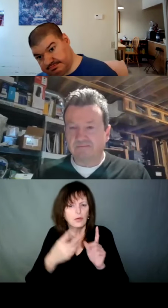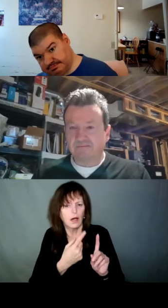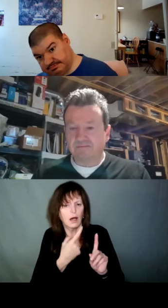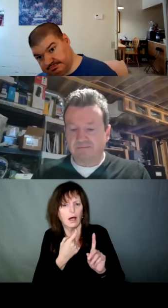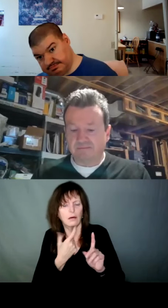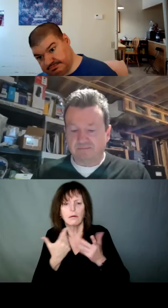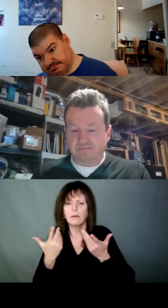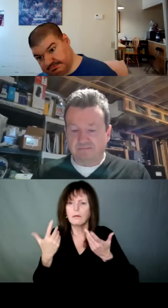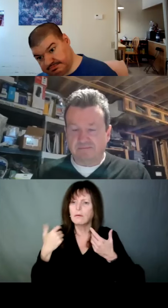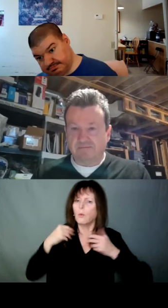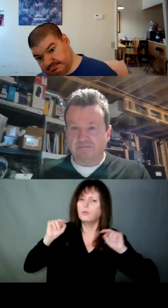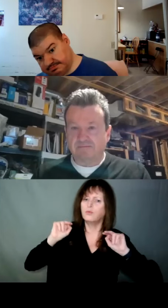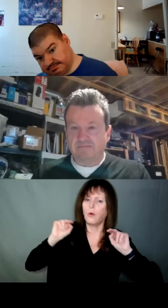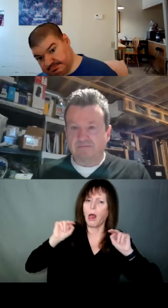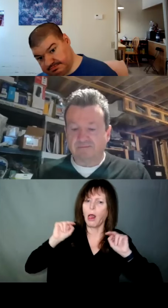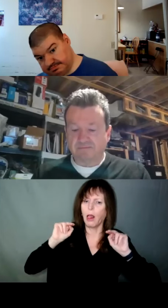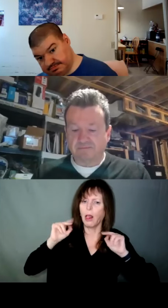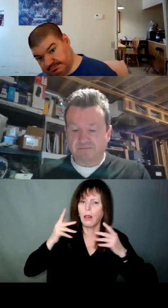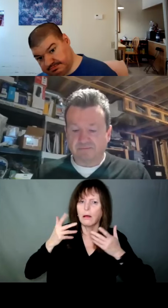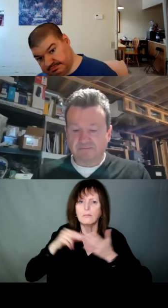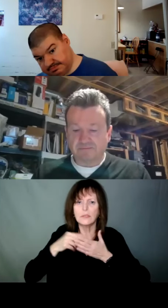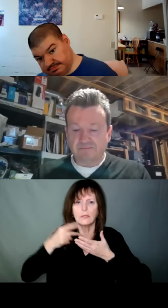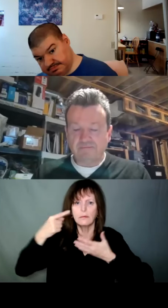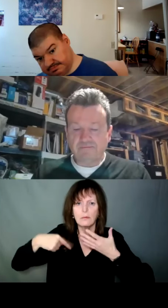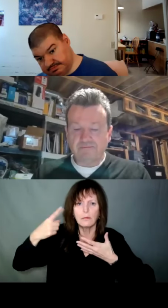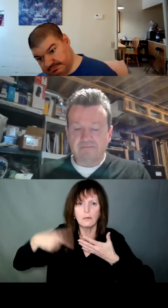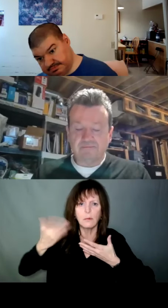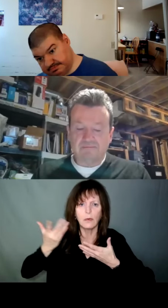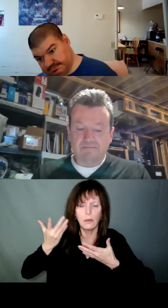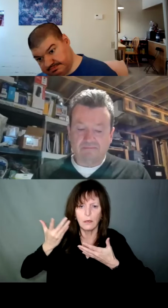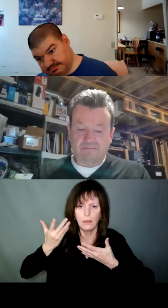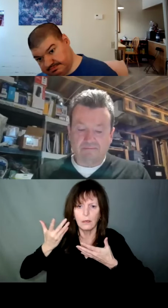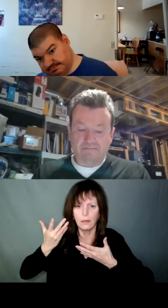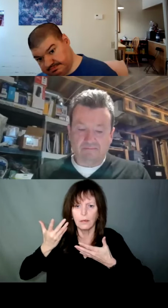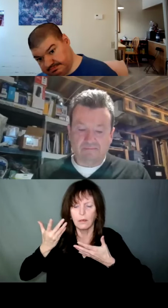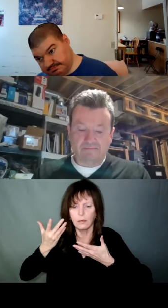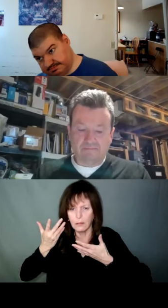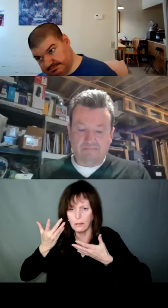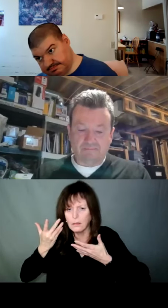I will give it five more seconds. This question about what neutral means . Neutral is